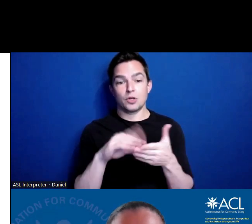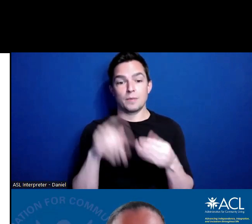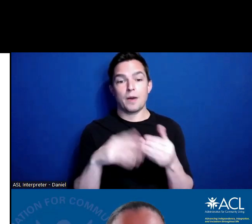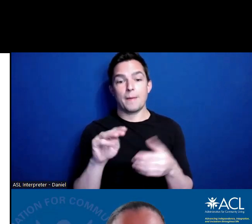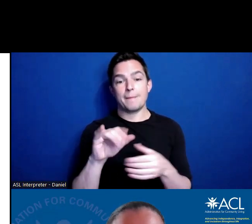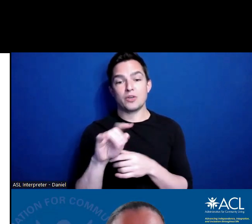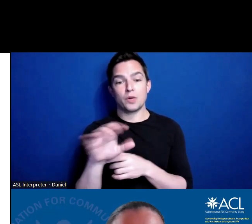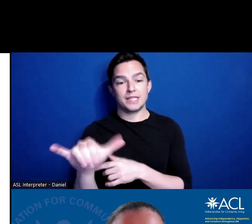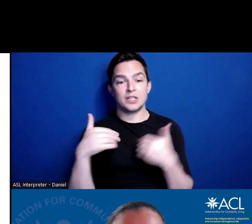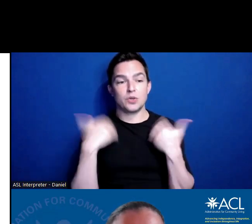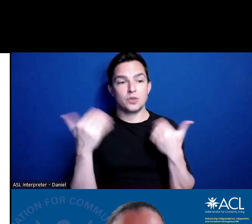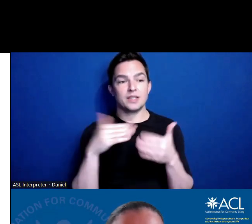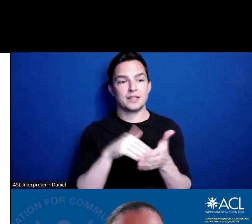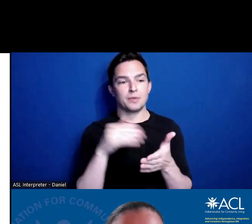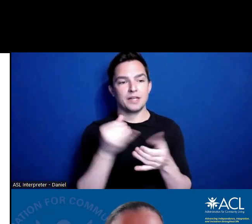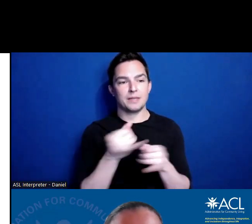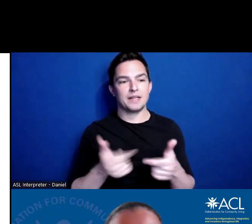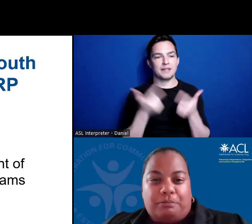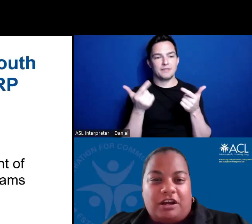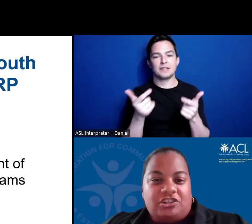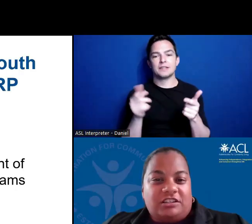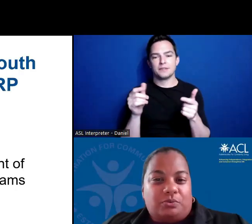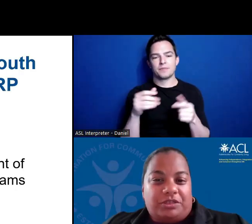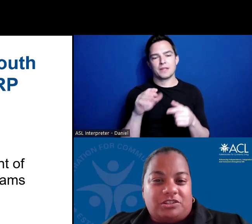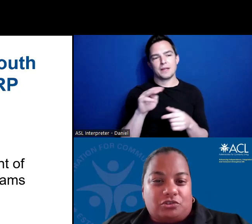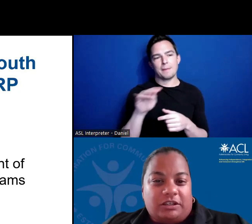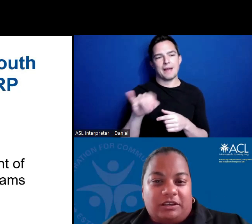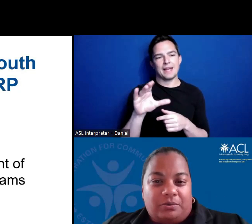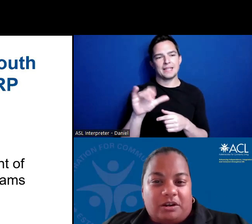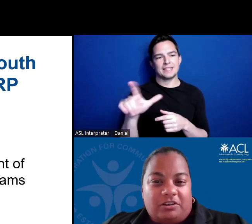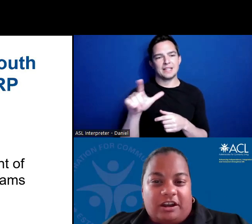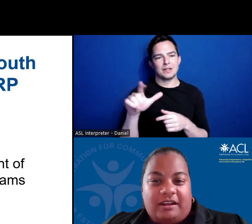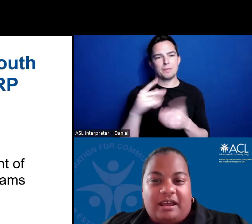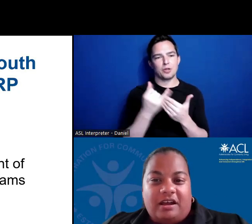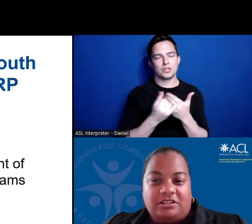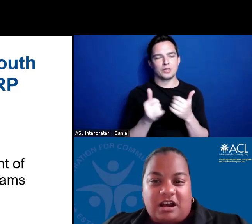for Independent Living, also known as MYCIL project, with this jointly awarded grant at Hunter